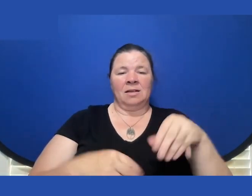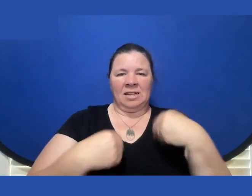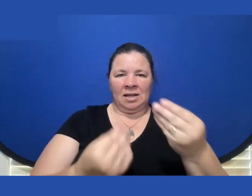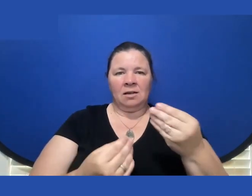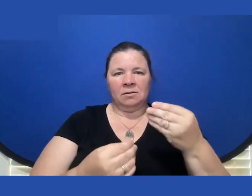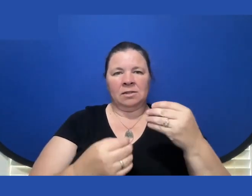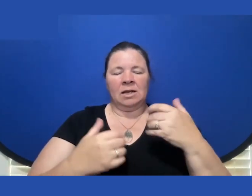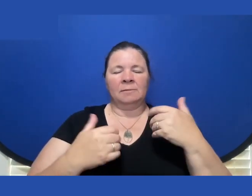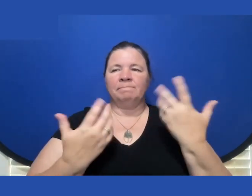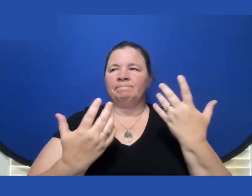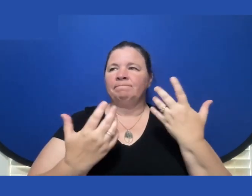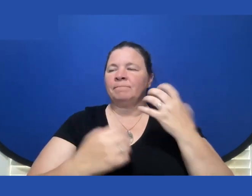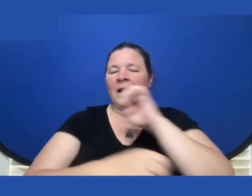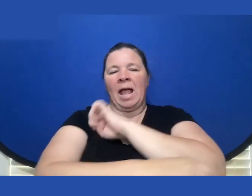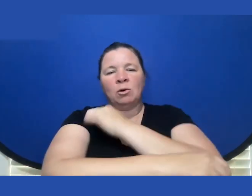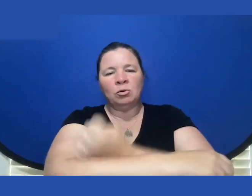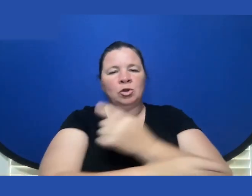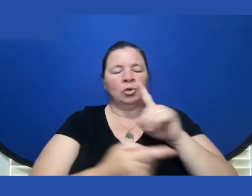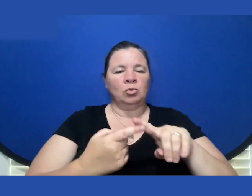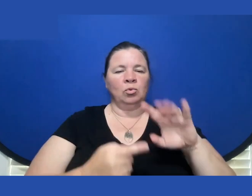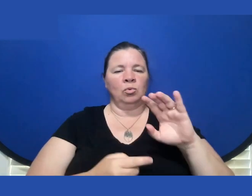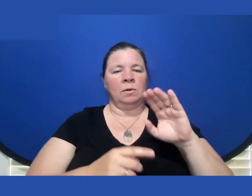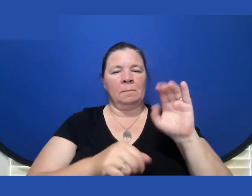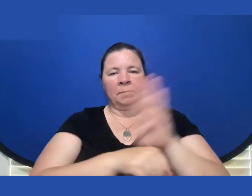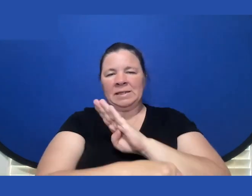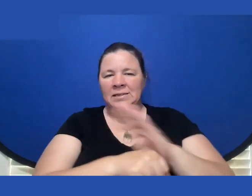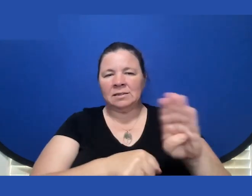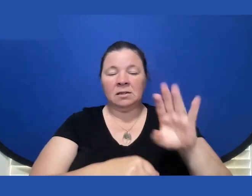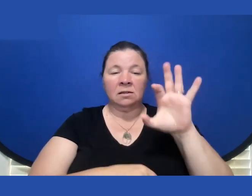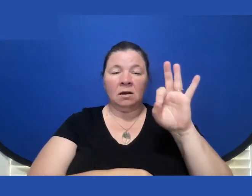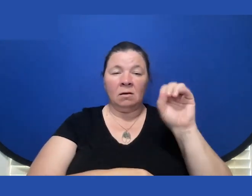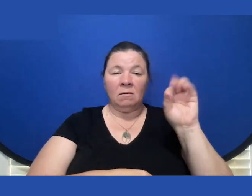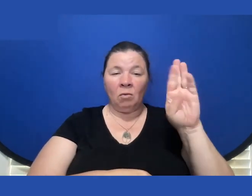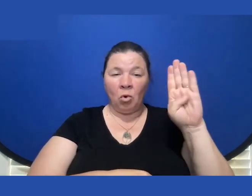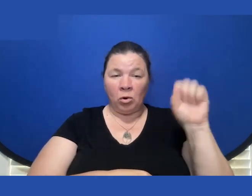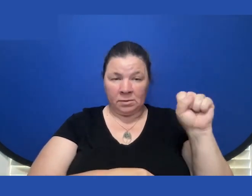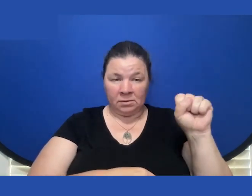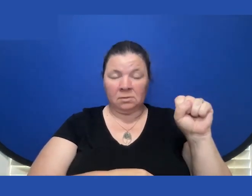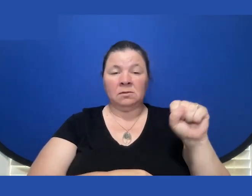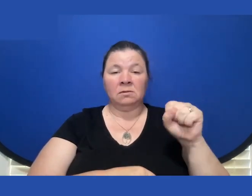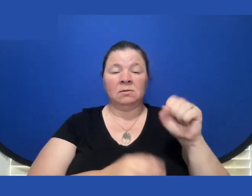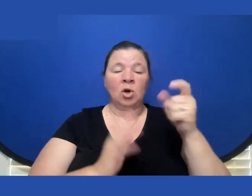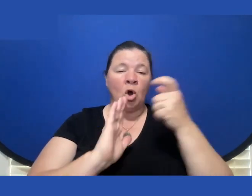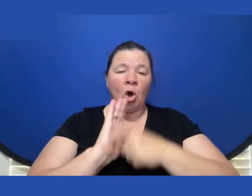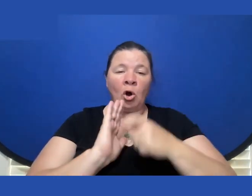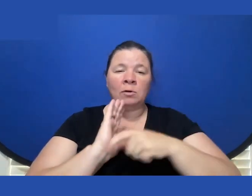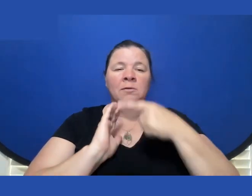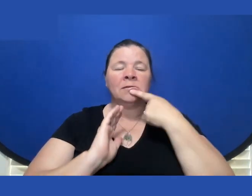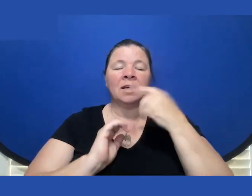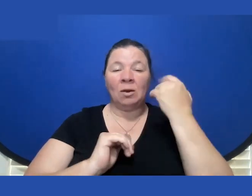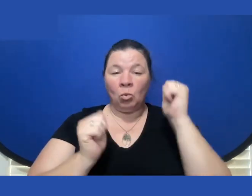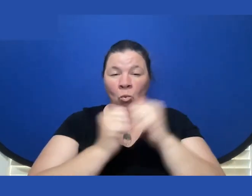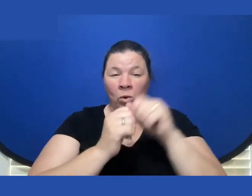And Forbes did an article, and they said that with diversity, you can start seeing companies actually grow